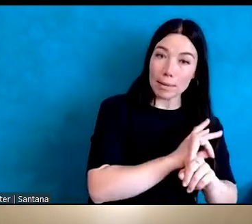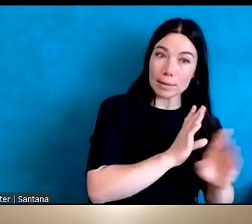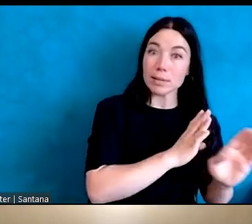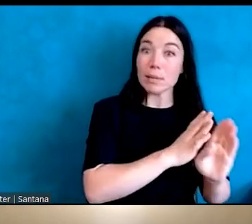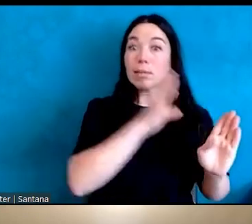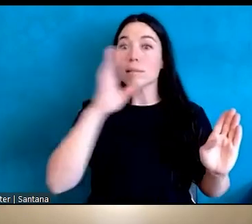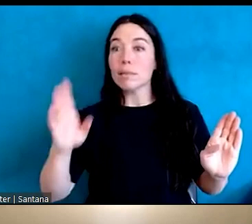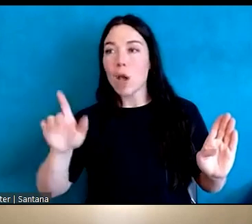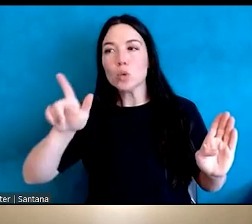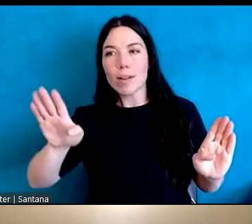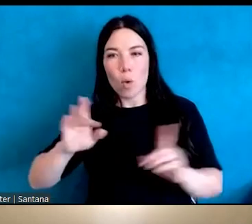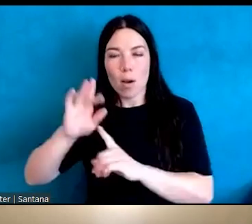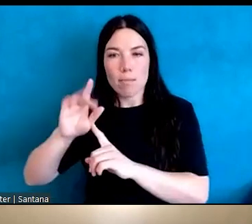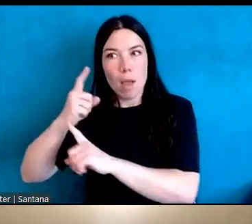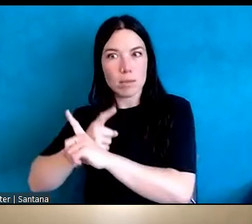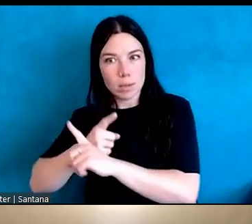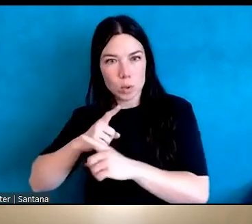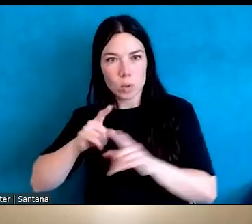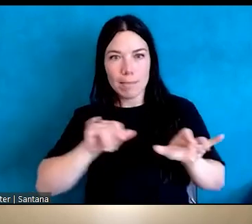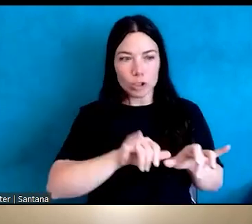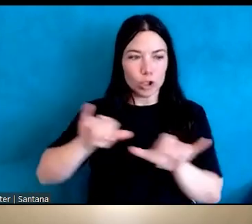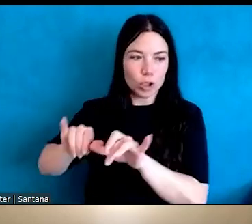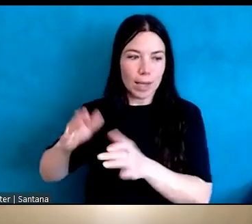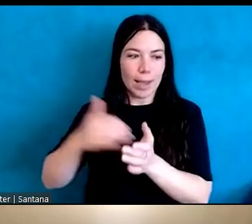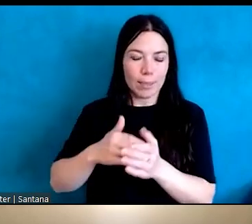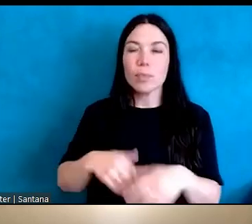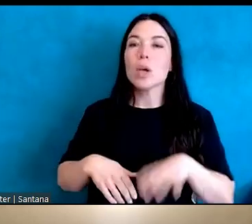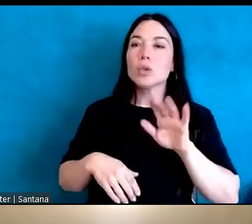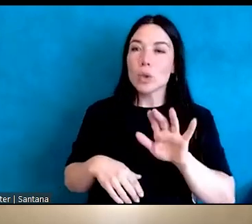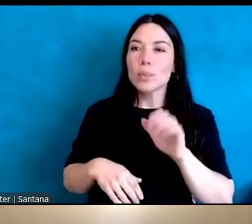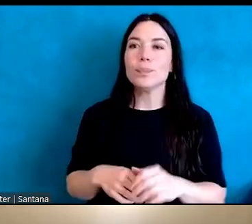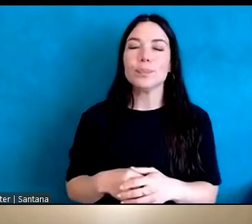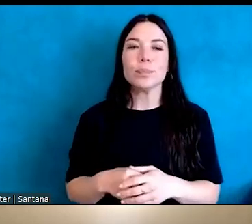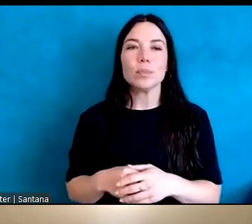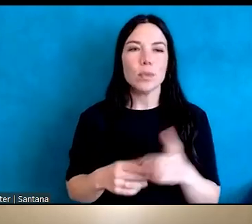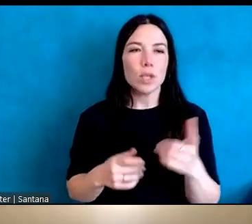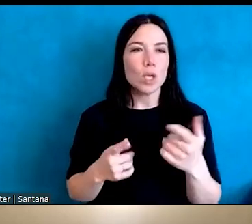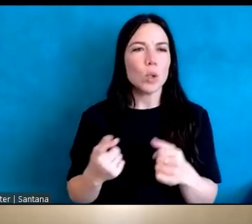One context was a symbolic play context. You can think of that as the picture on the left where the